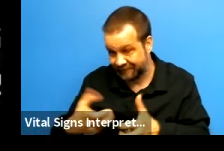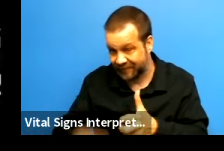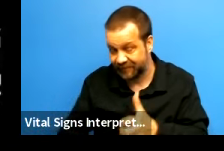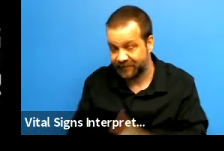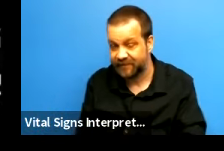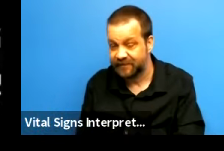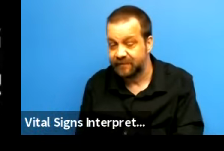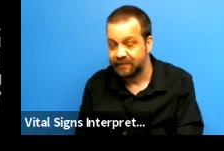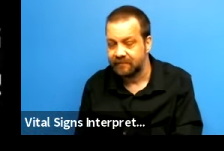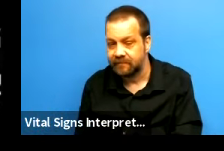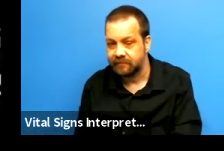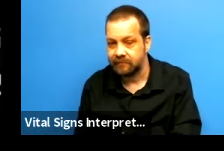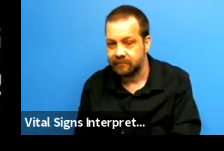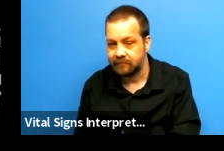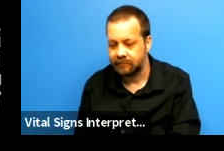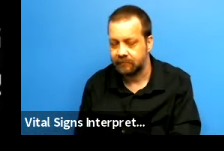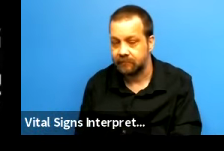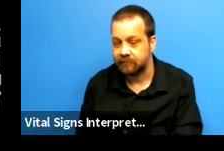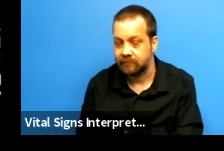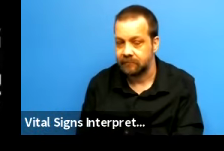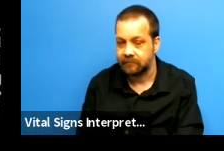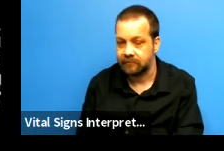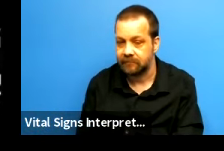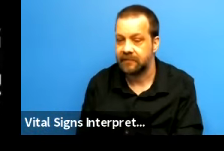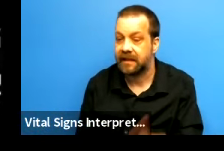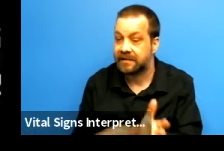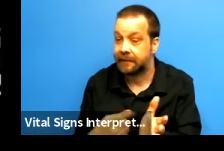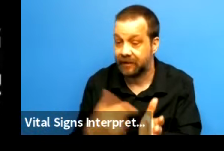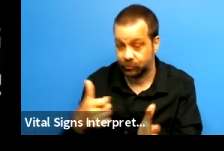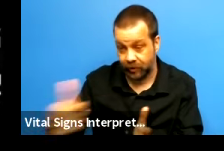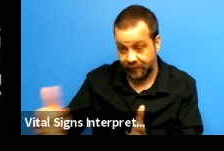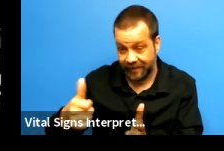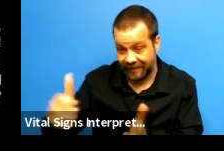Some public transportation systems have limited their operations